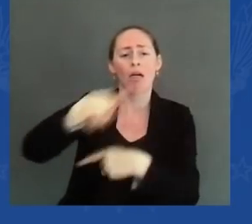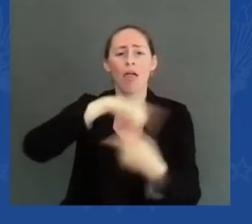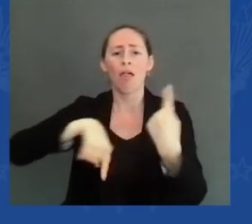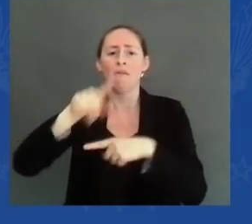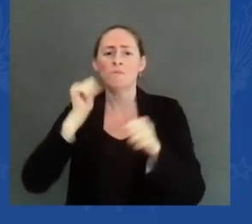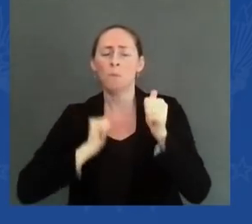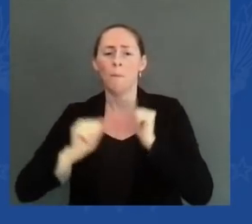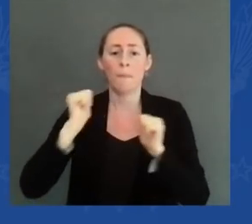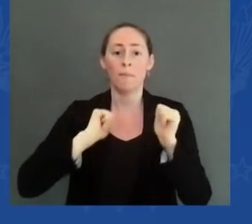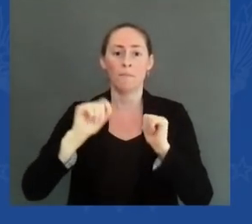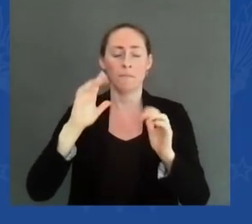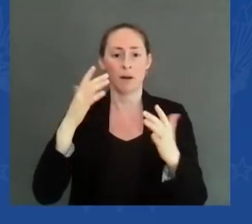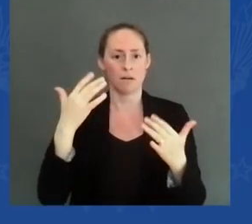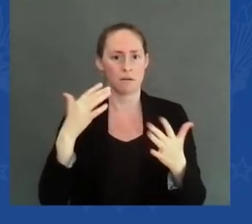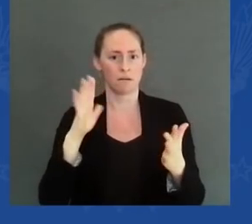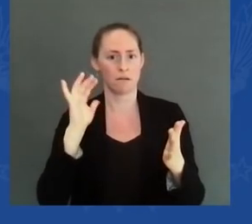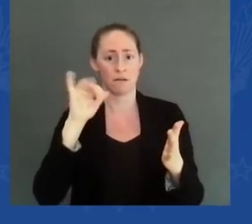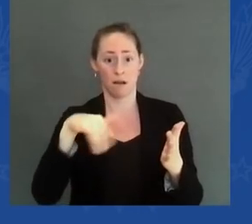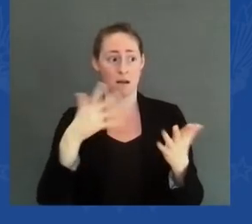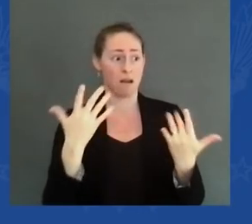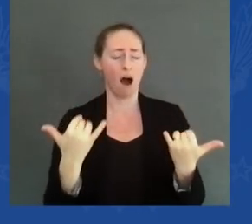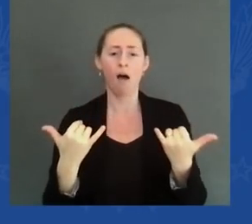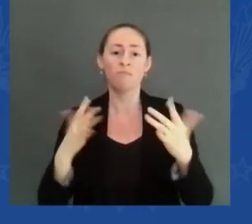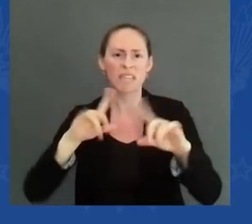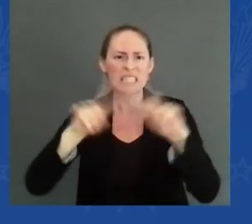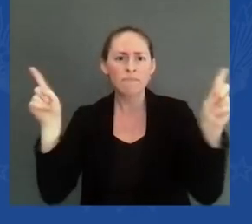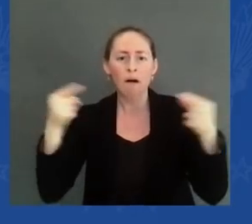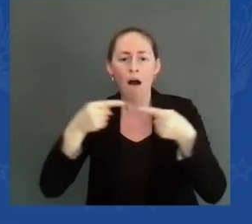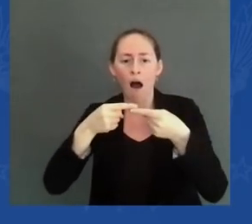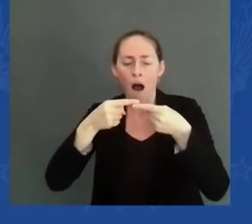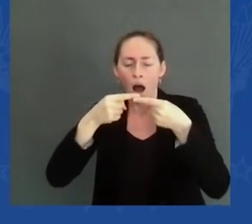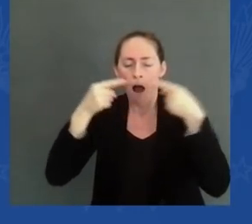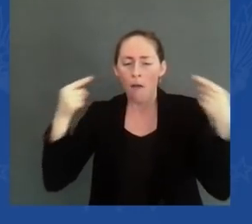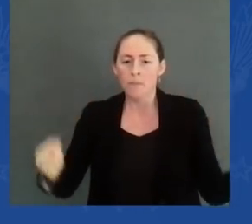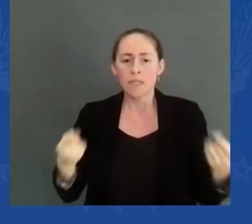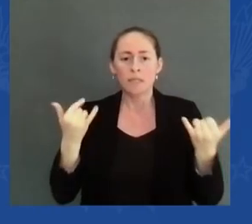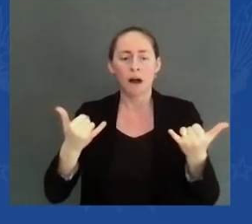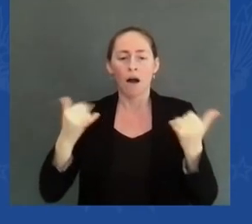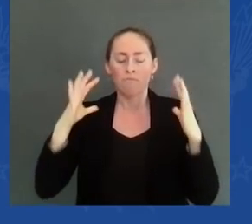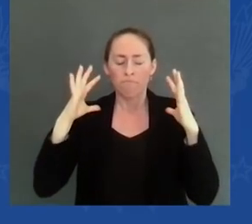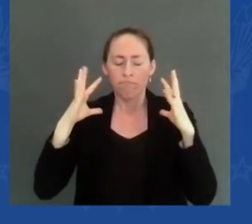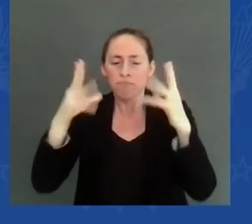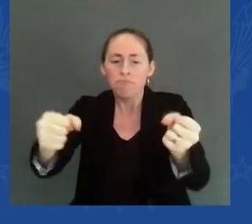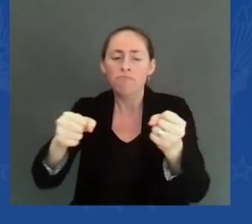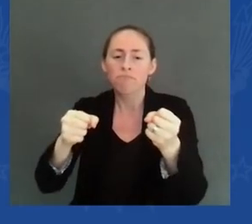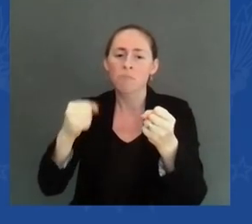and his administration and our leadership in the senate and the house representatives.